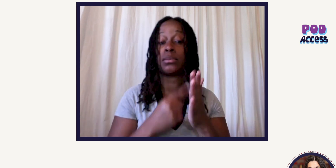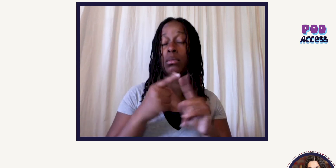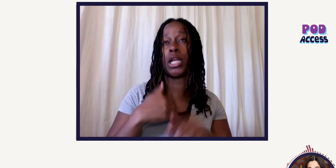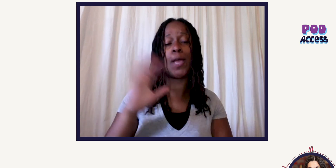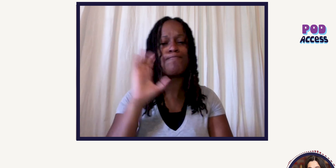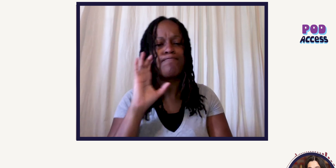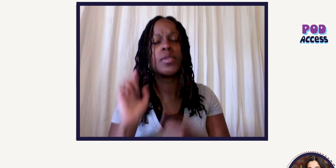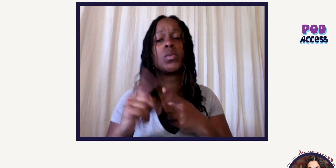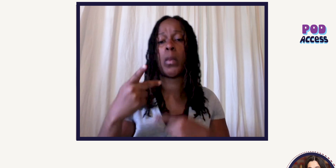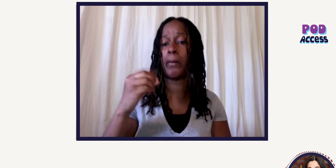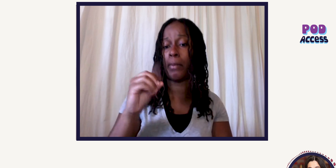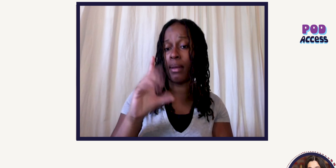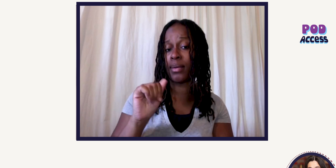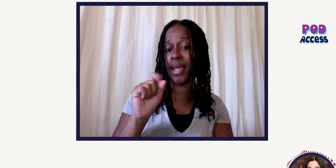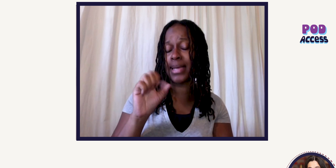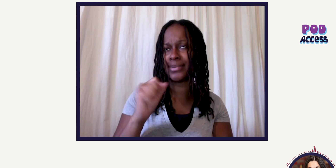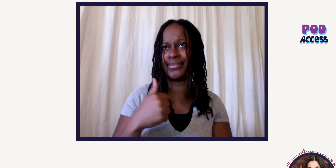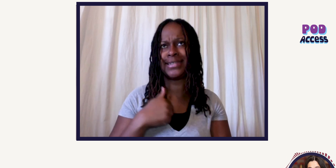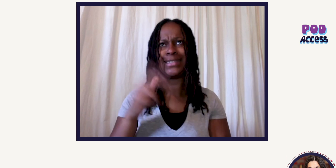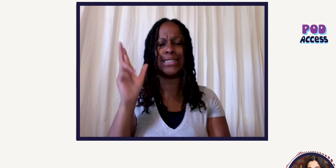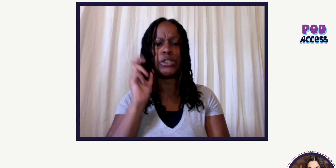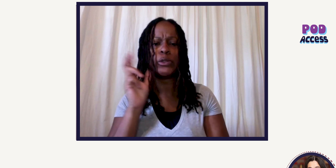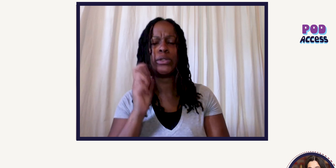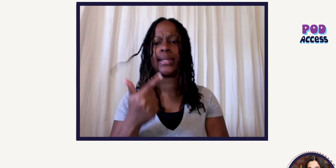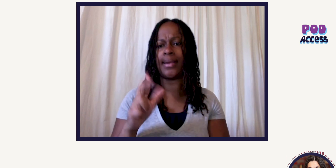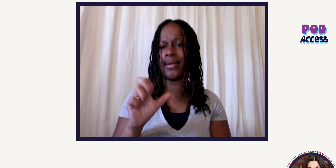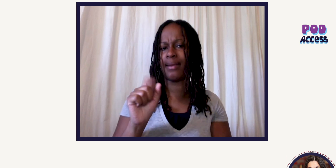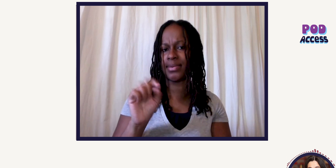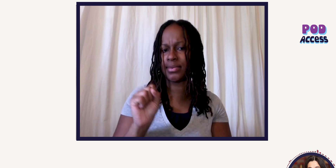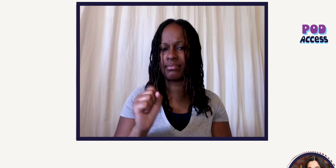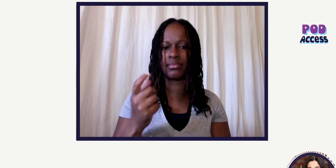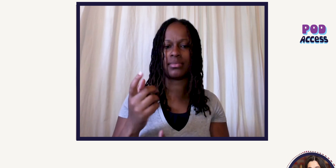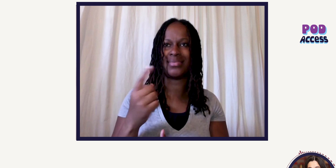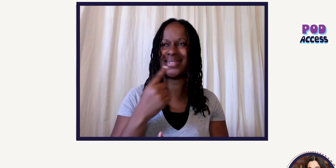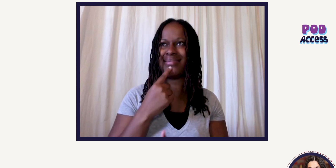Sometimes when I'm listening to podcasts, I hear guests say things like, “Oh, can I curse on this podcast?”